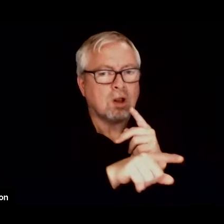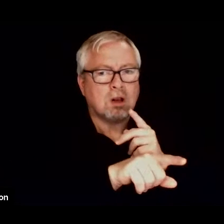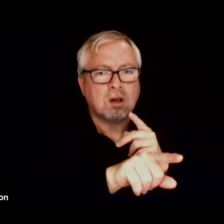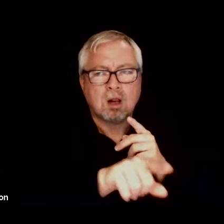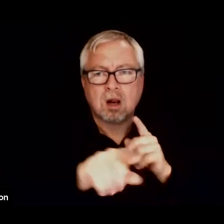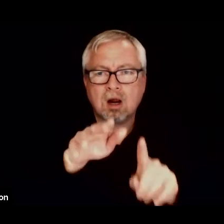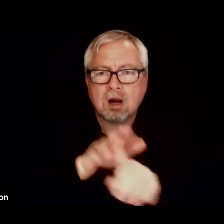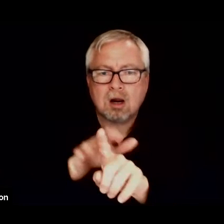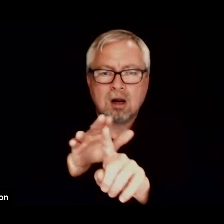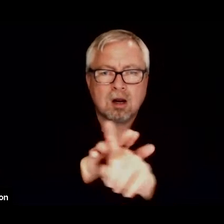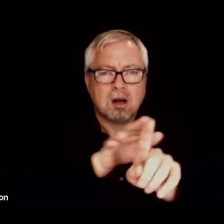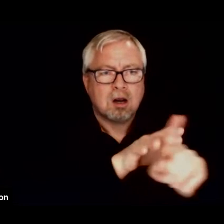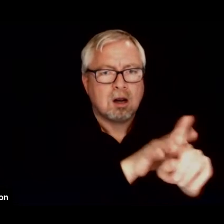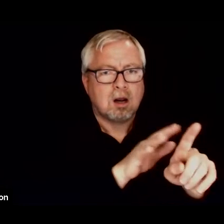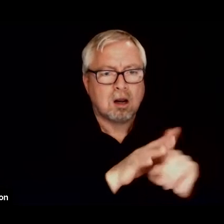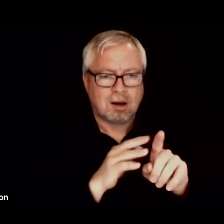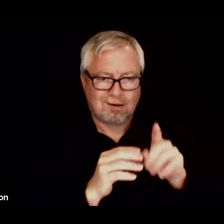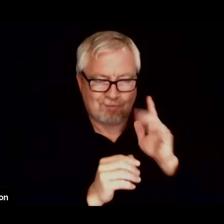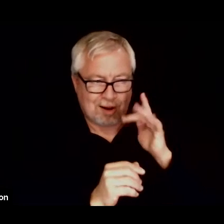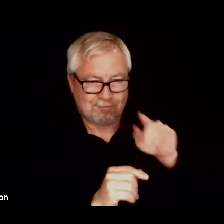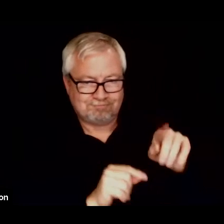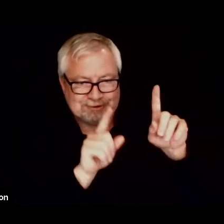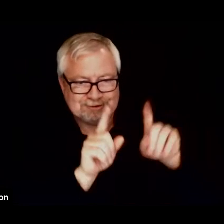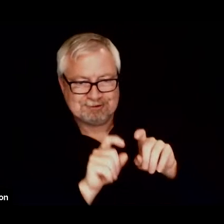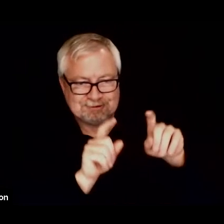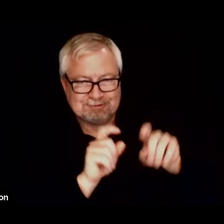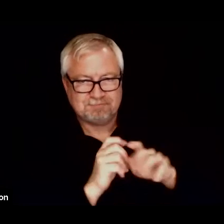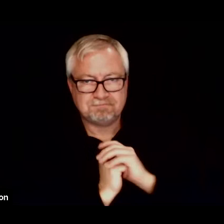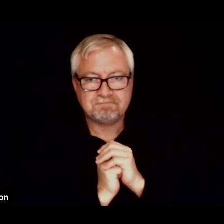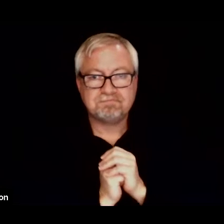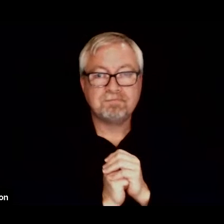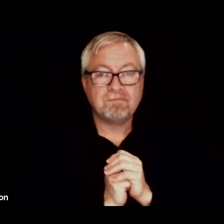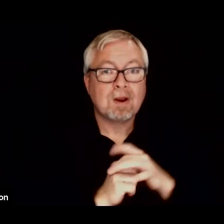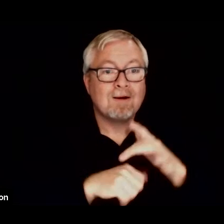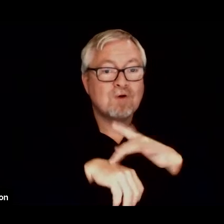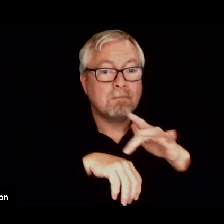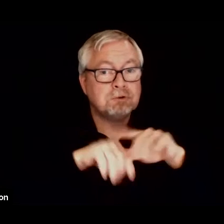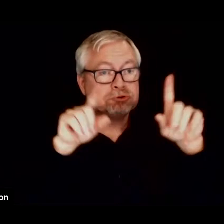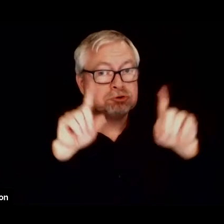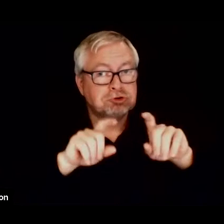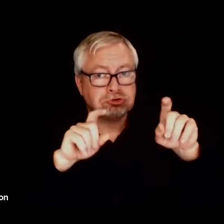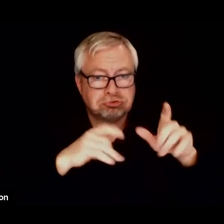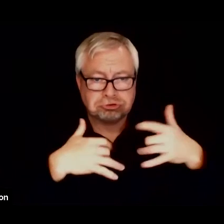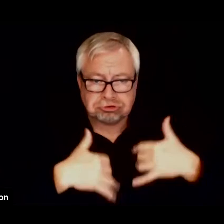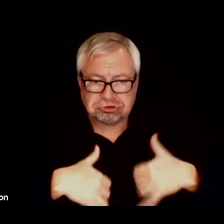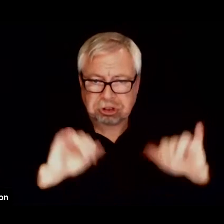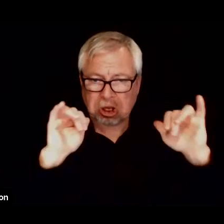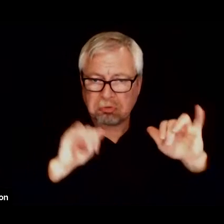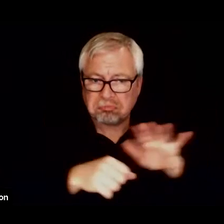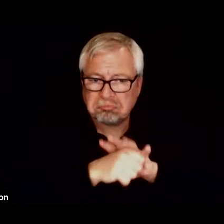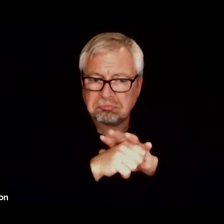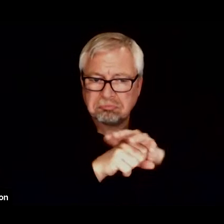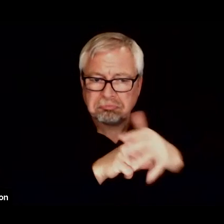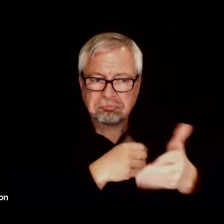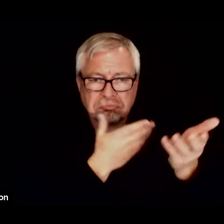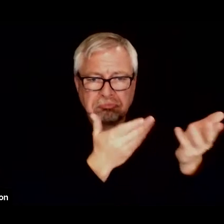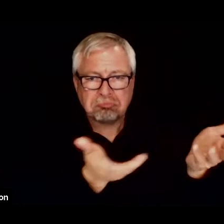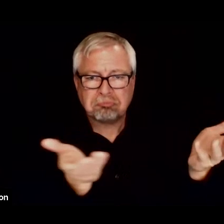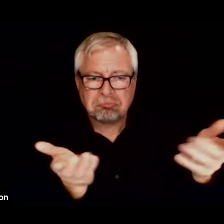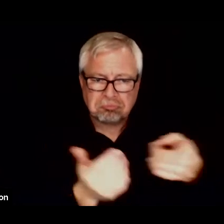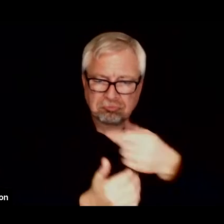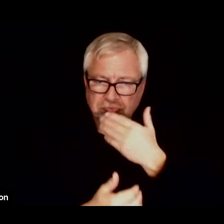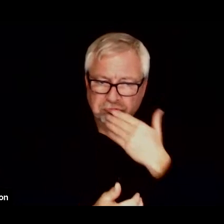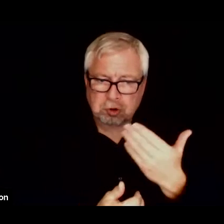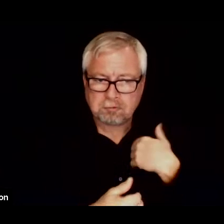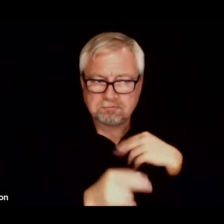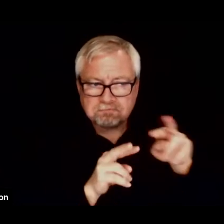availability of testing continues to be a very good thing with the number of semi-permanent